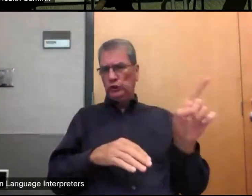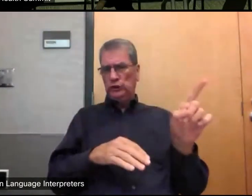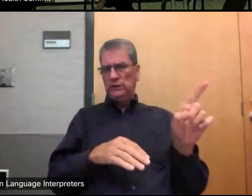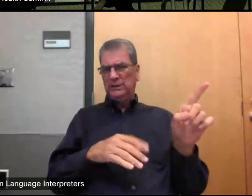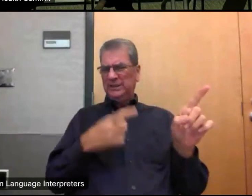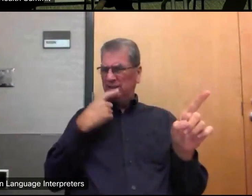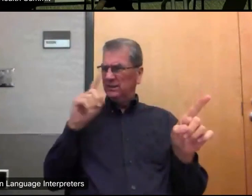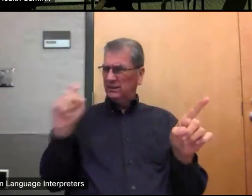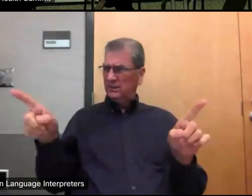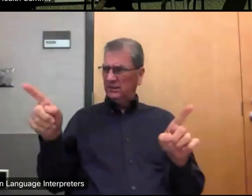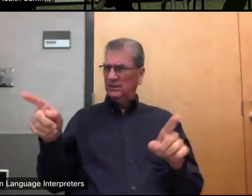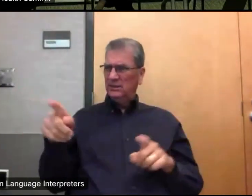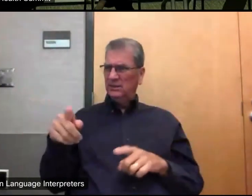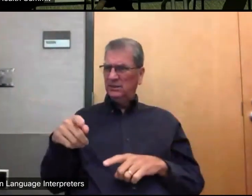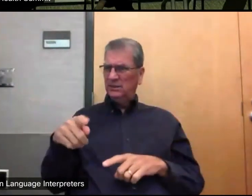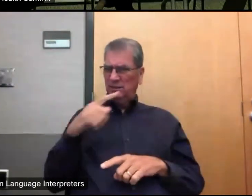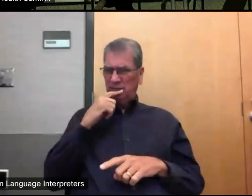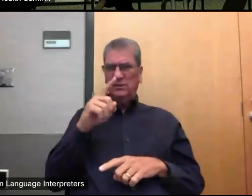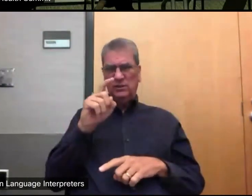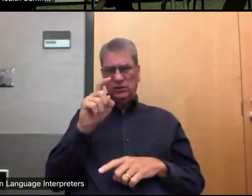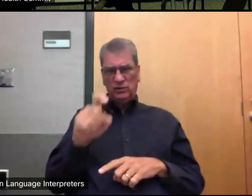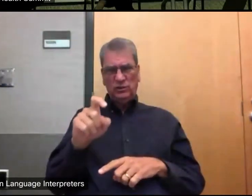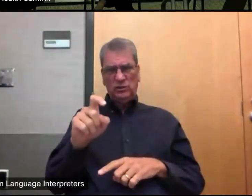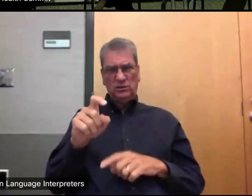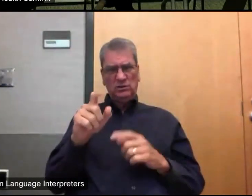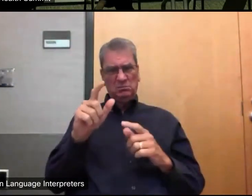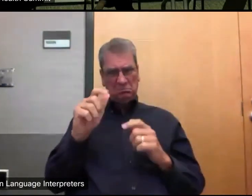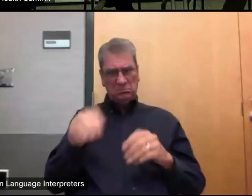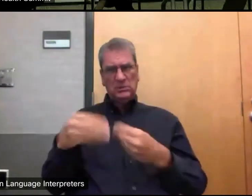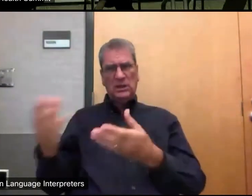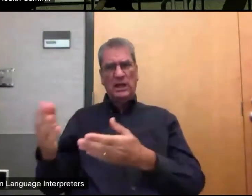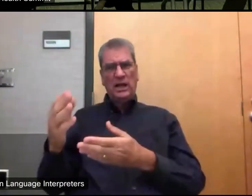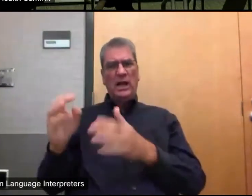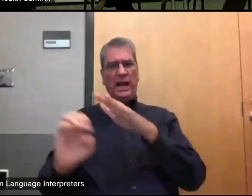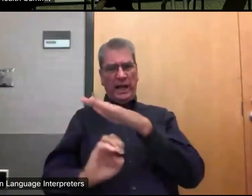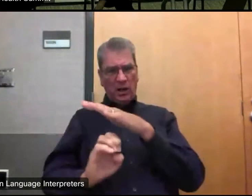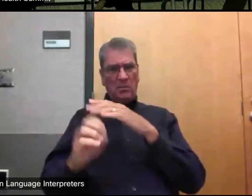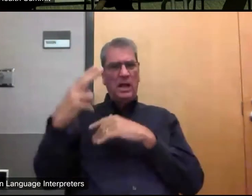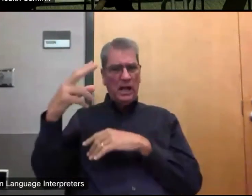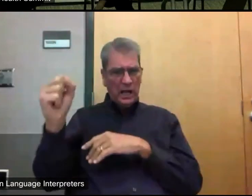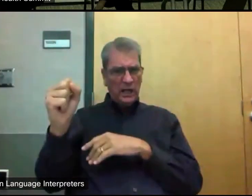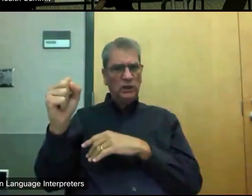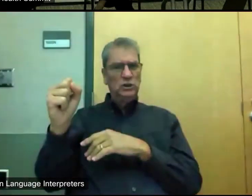like, isn't this technically now relevant for, like, every high school, elementary school, middle school principal in the country it was, like, you know, hadn't really thought